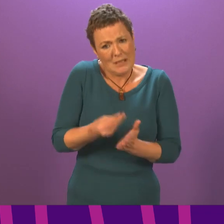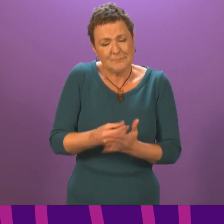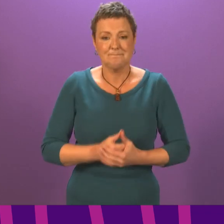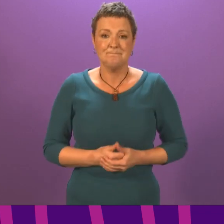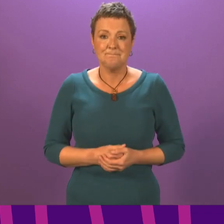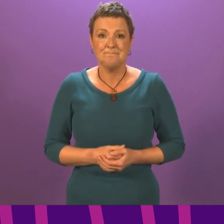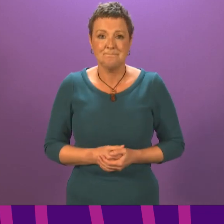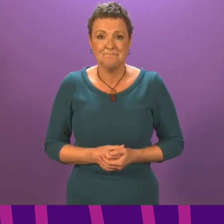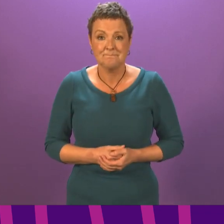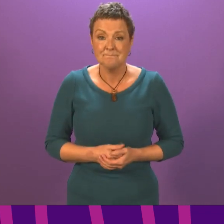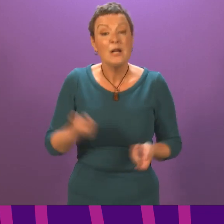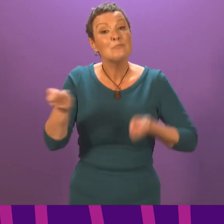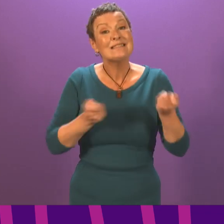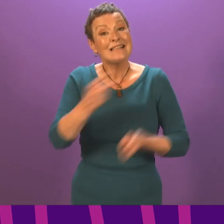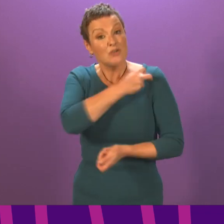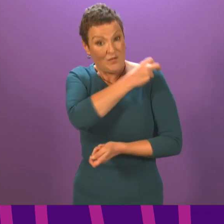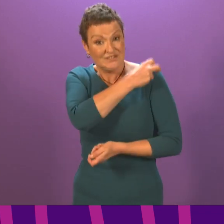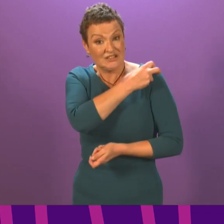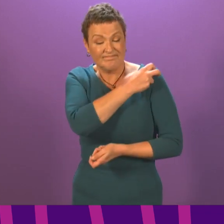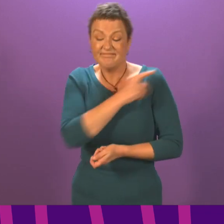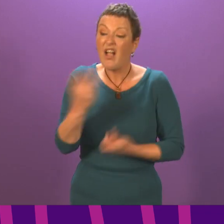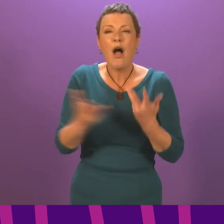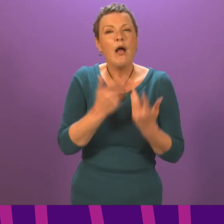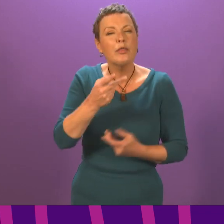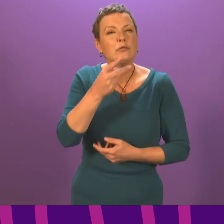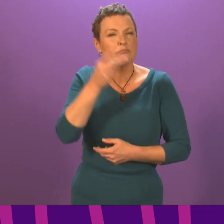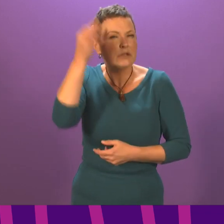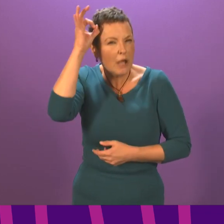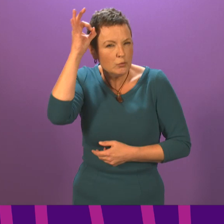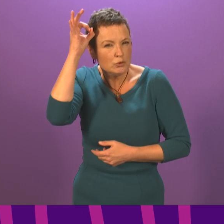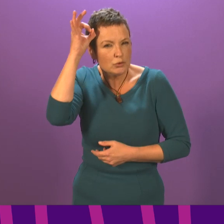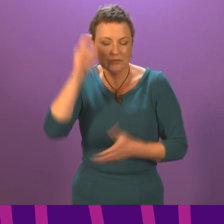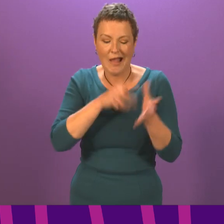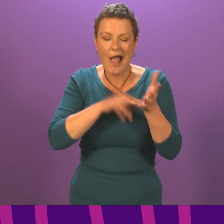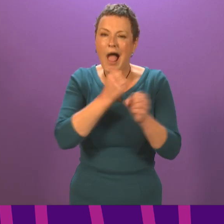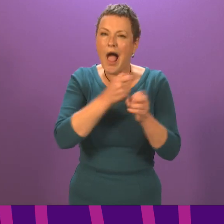The other councils that are currently in level 2 will remain there this week. Those are Angus,